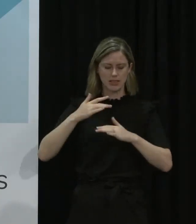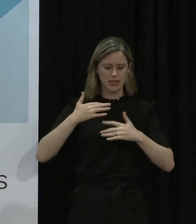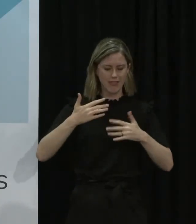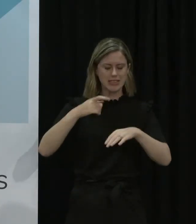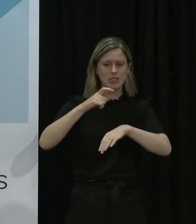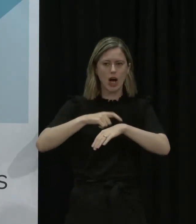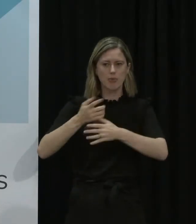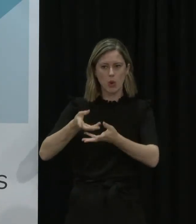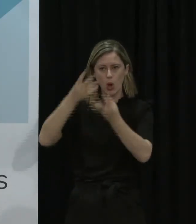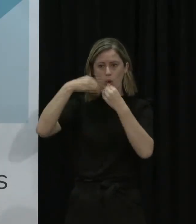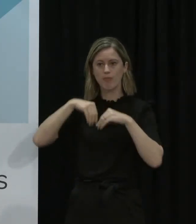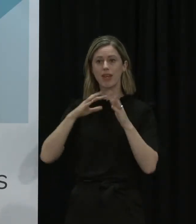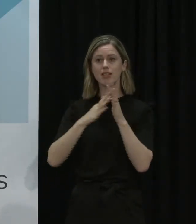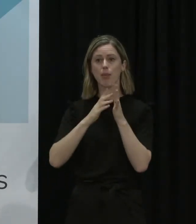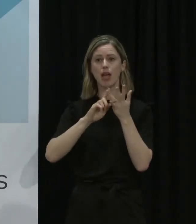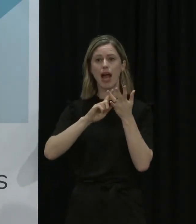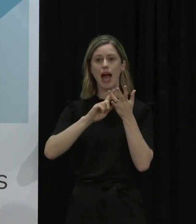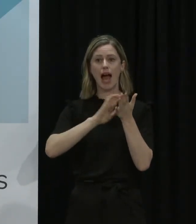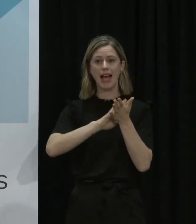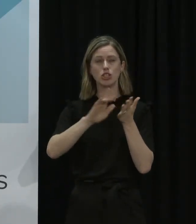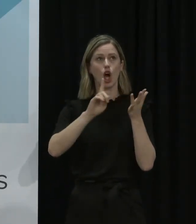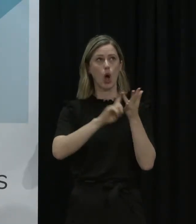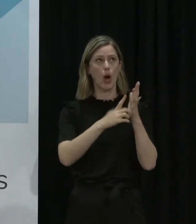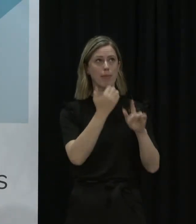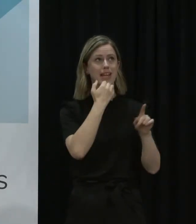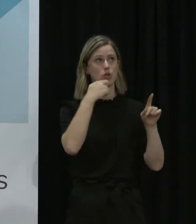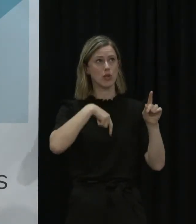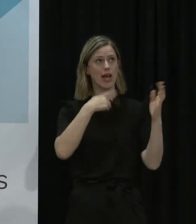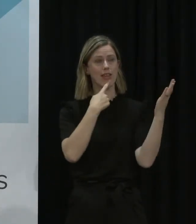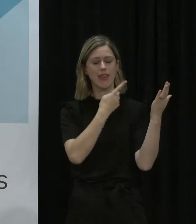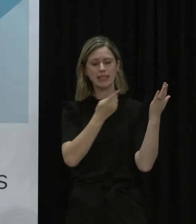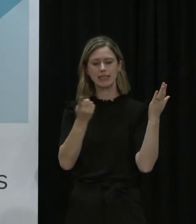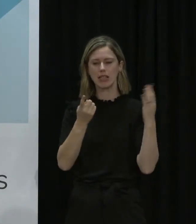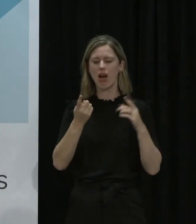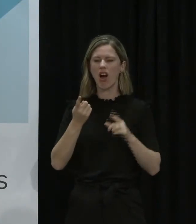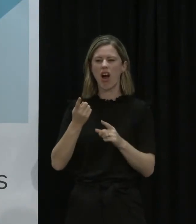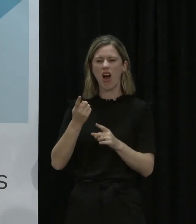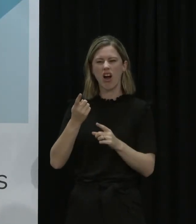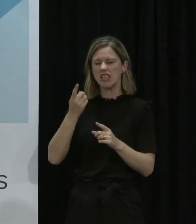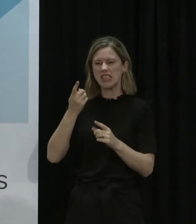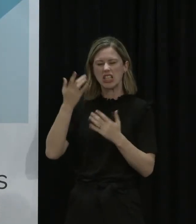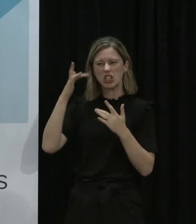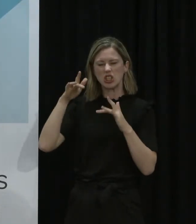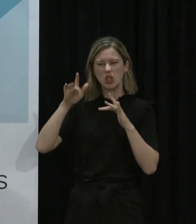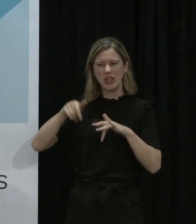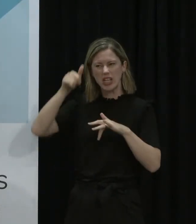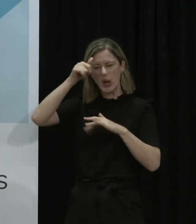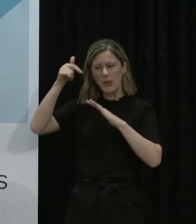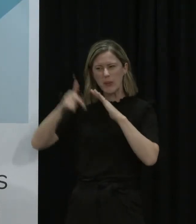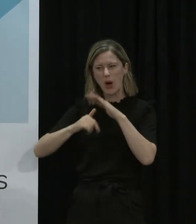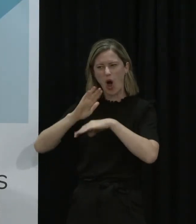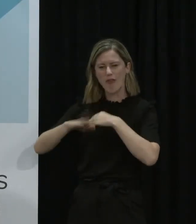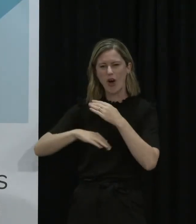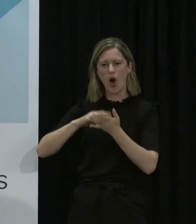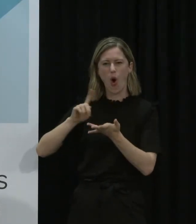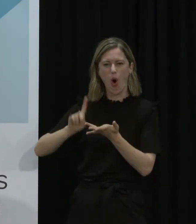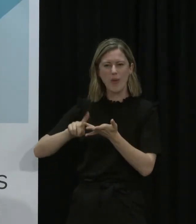to keep the virus out as much as possible to give us time to learn more. WHO put out an